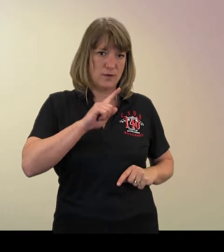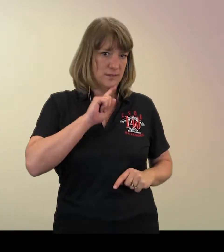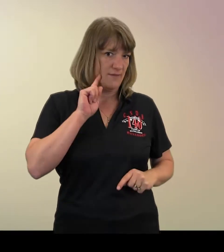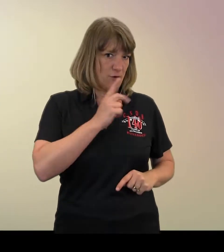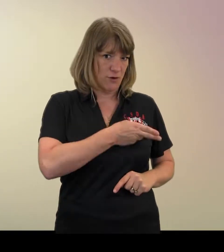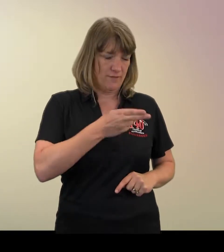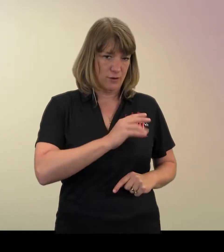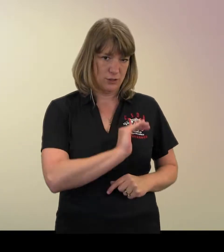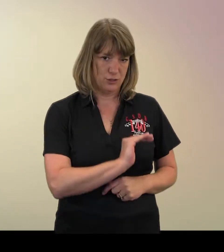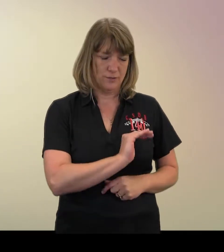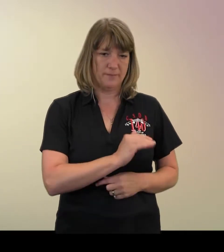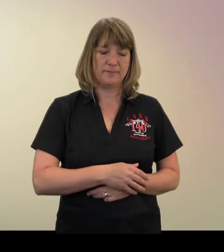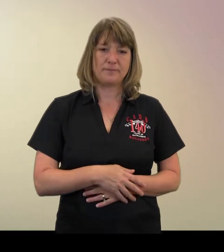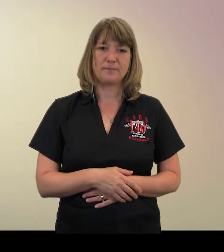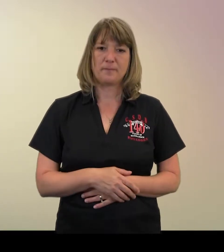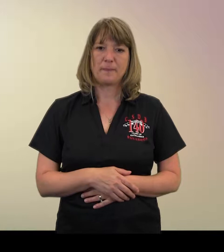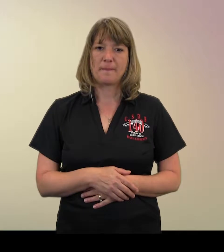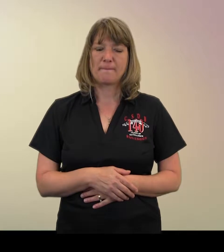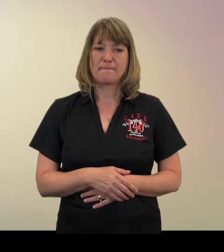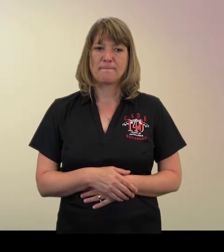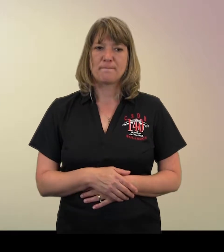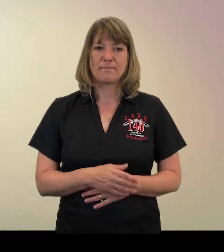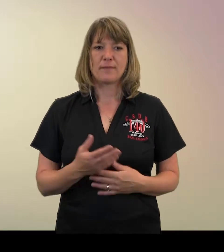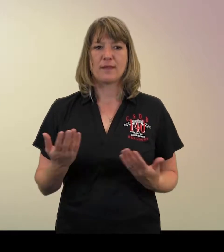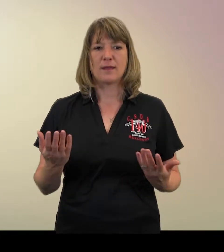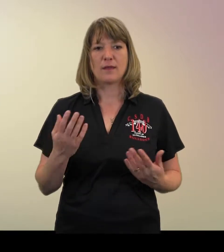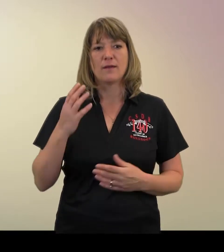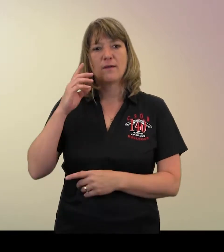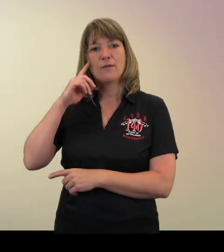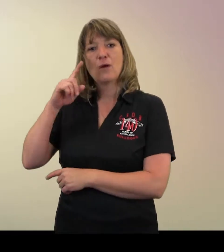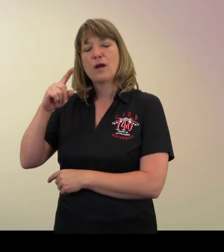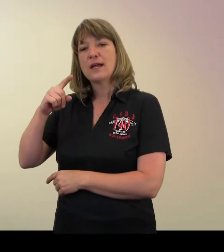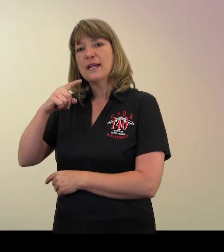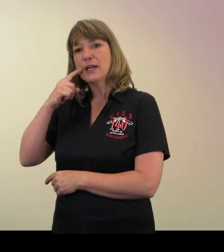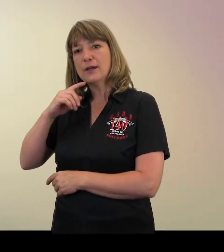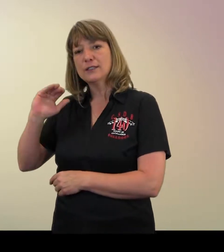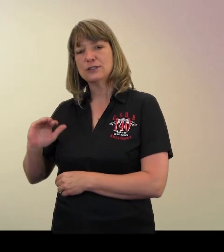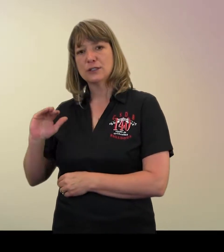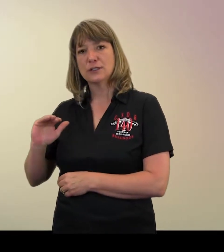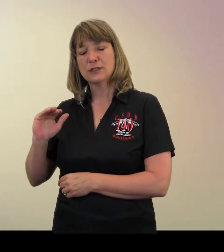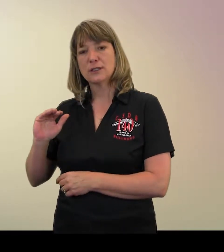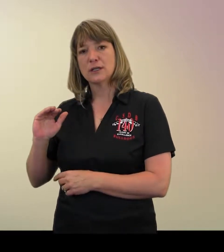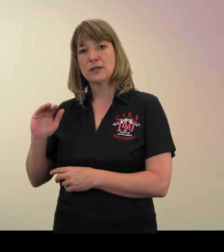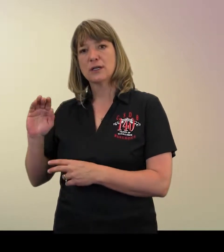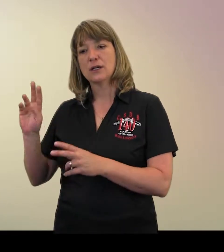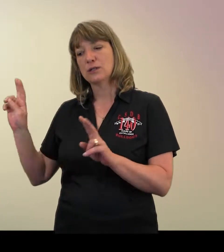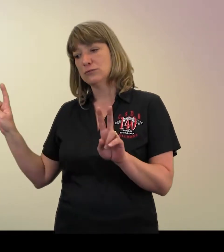who are deaf and hard of hearing. Whereas, with hearing children what joint attention